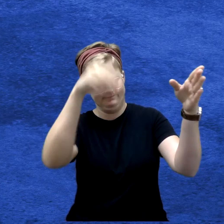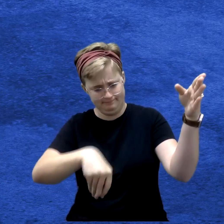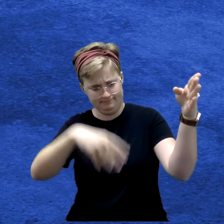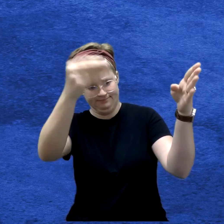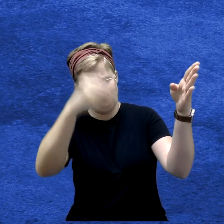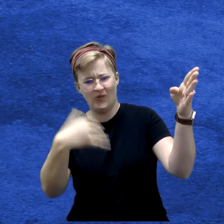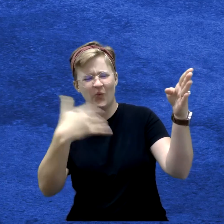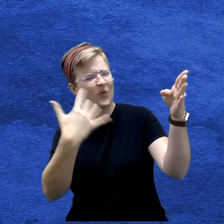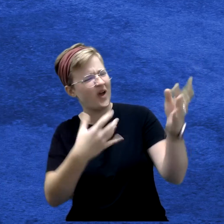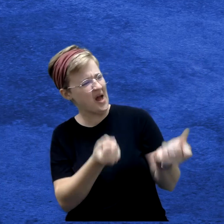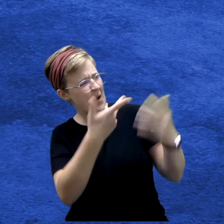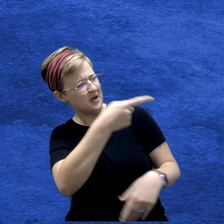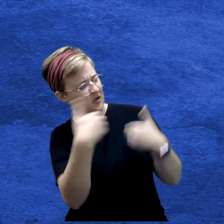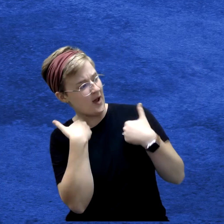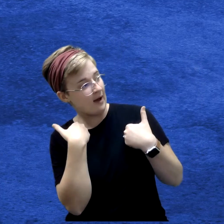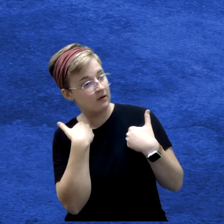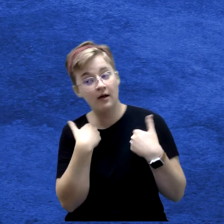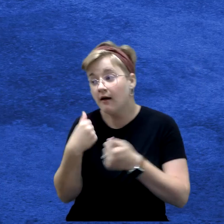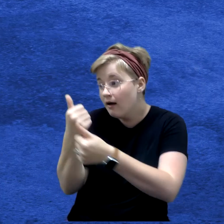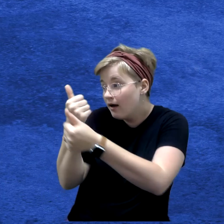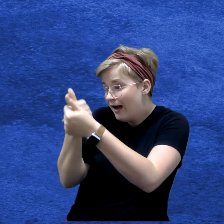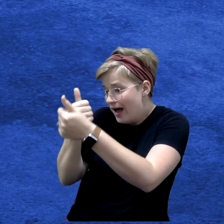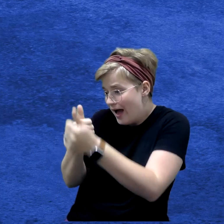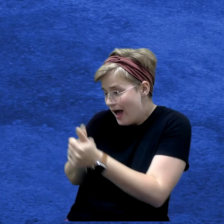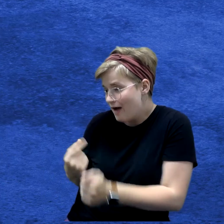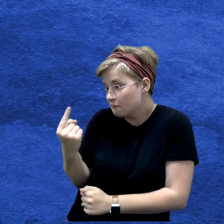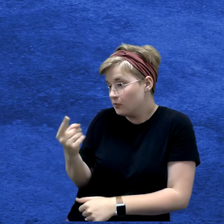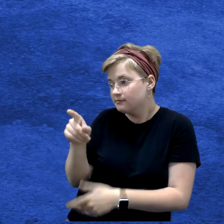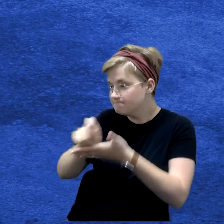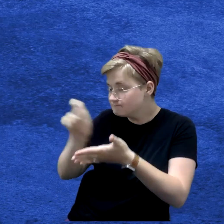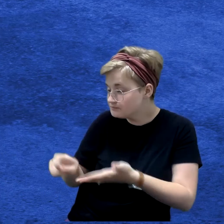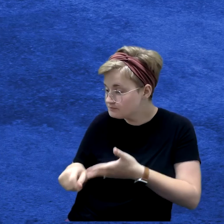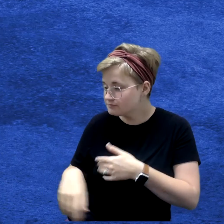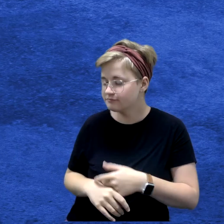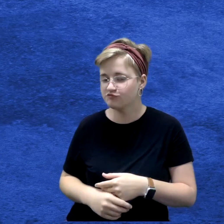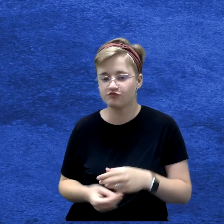“Every one he’s written.” Dink sat on the floor to tie his sneakers.